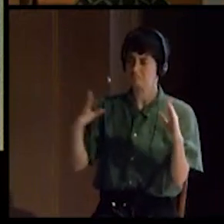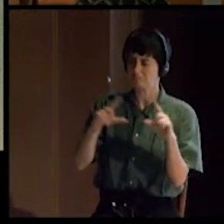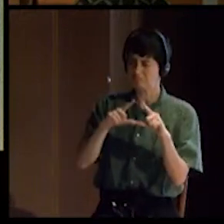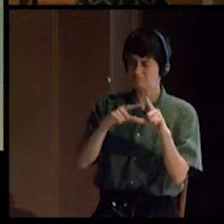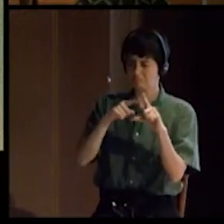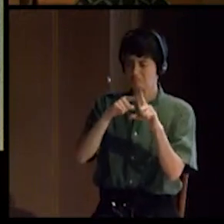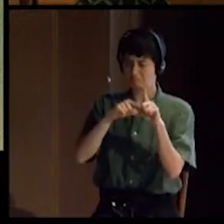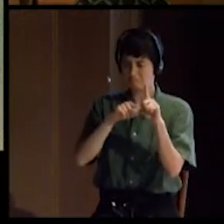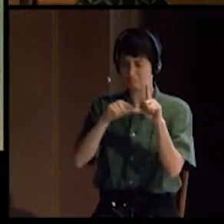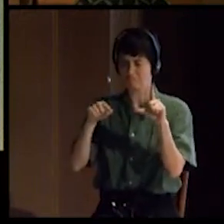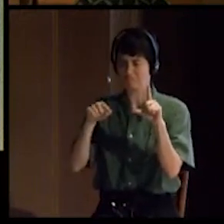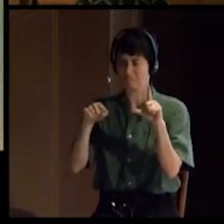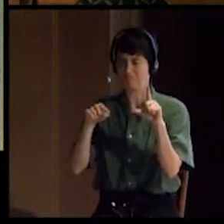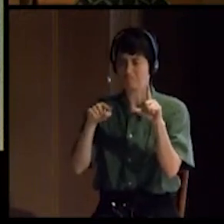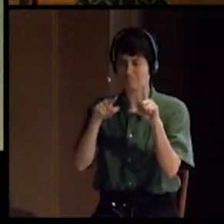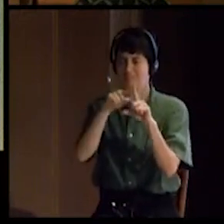Otherwise, it goes into hypothermic shock.